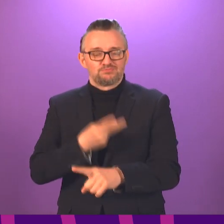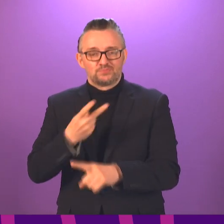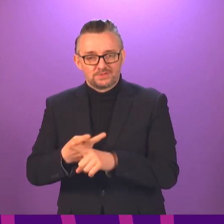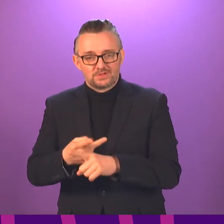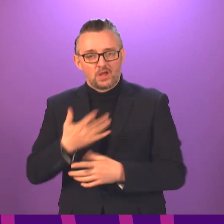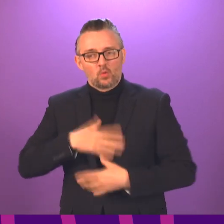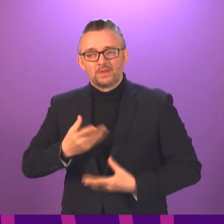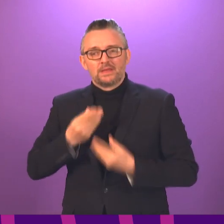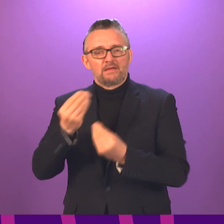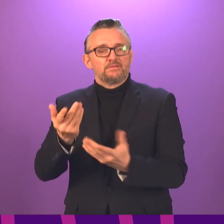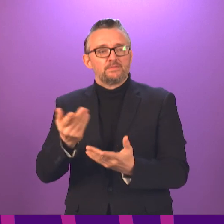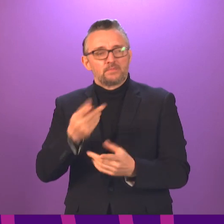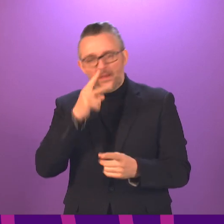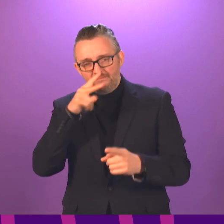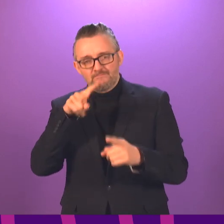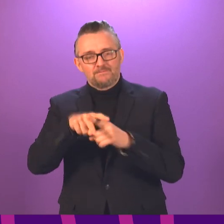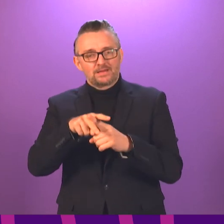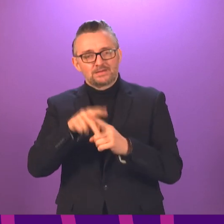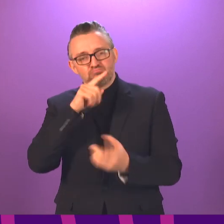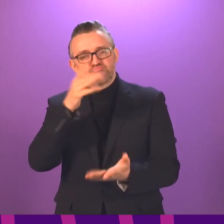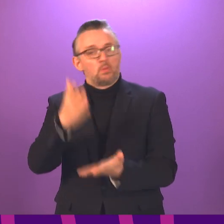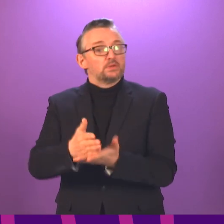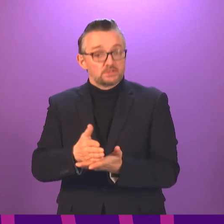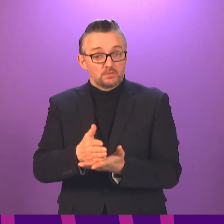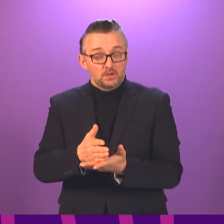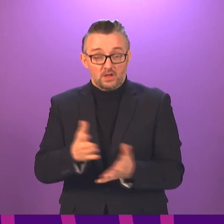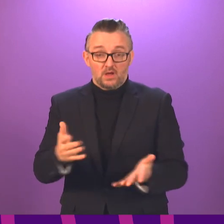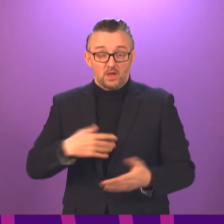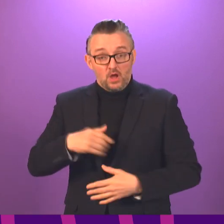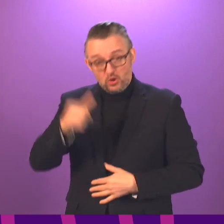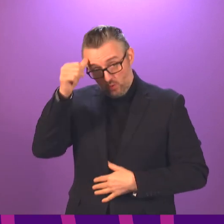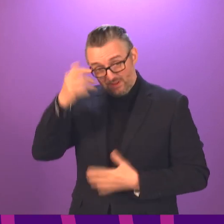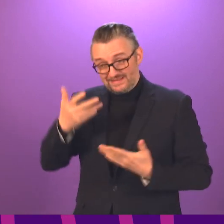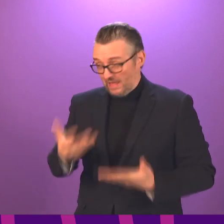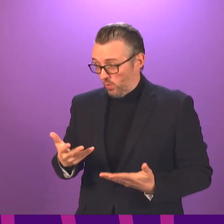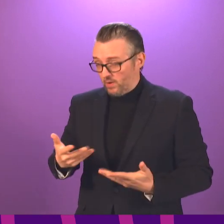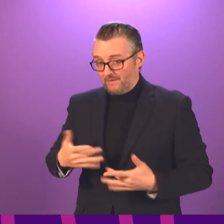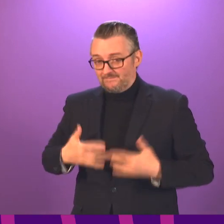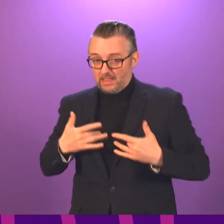false promises—but I think that we have every reason now to believe that the exit